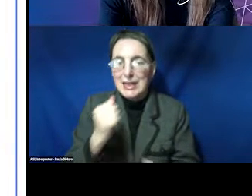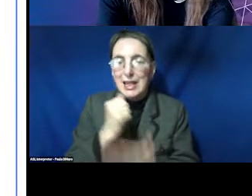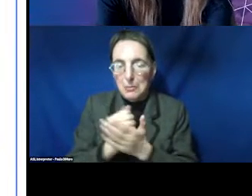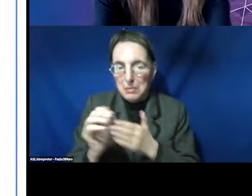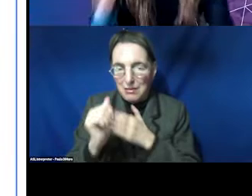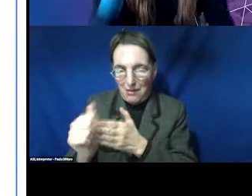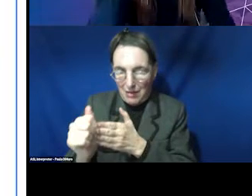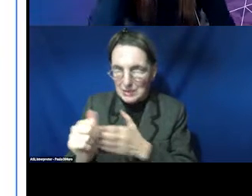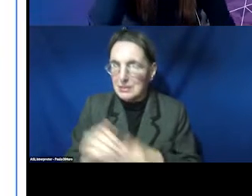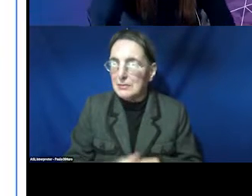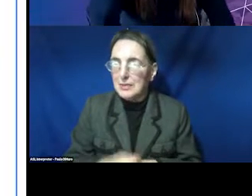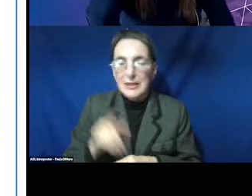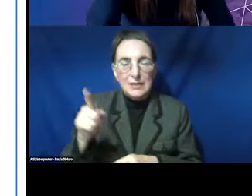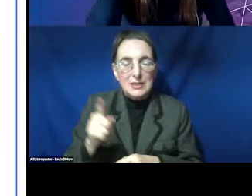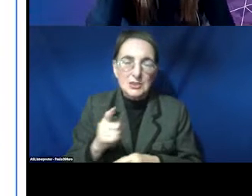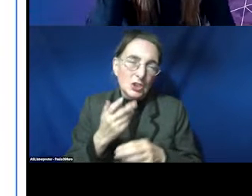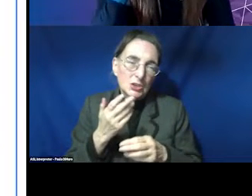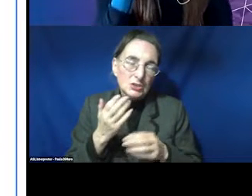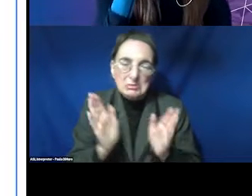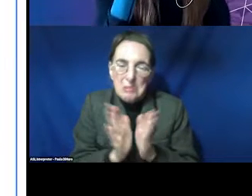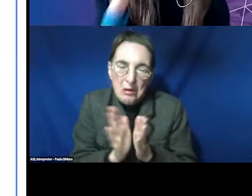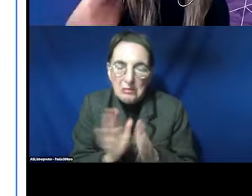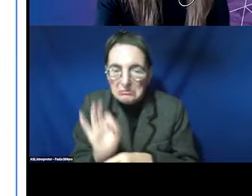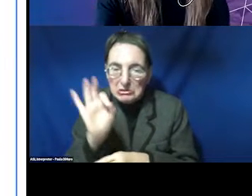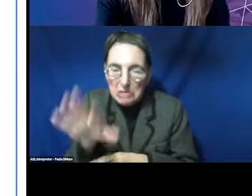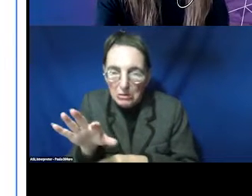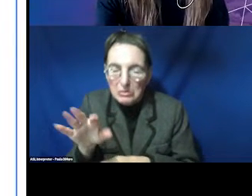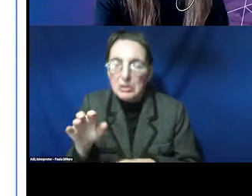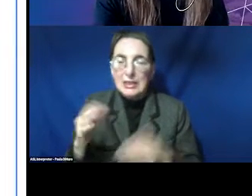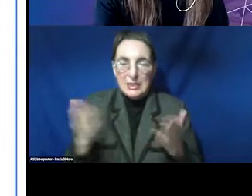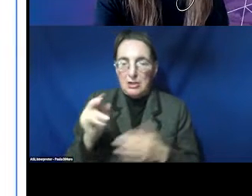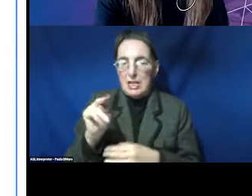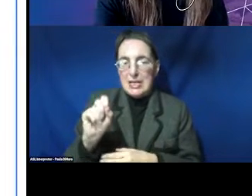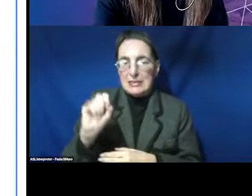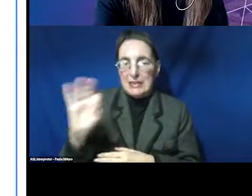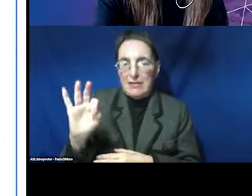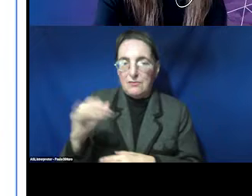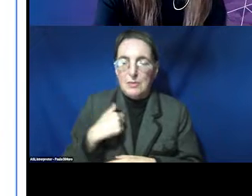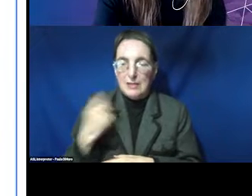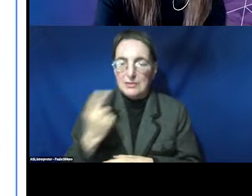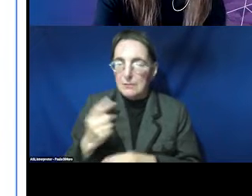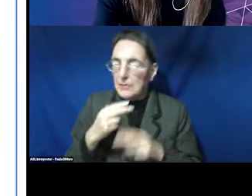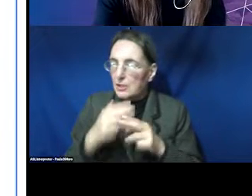And this is a small note. We have here at NSF something called SBIR, STTR proposals.